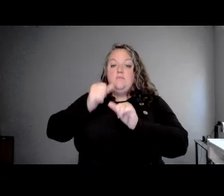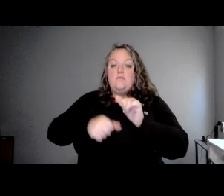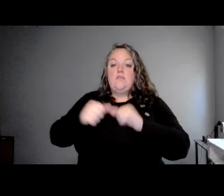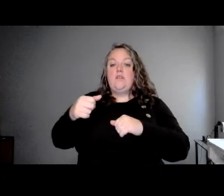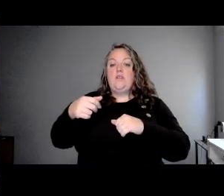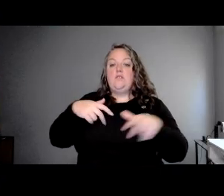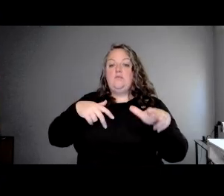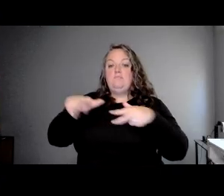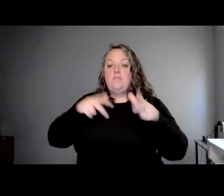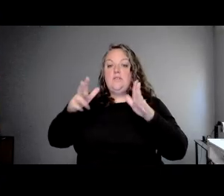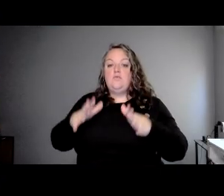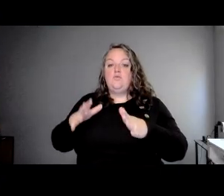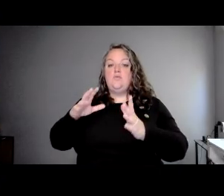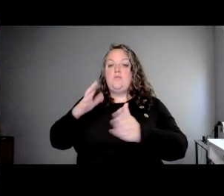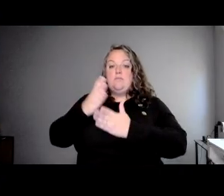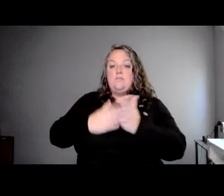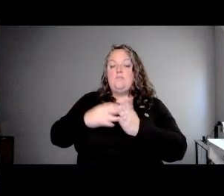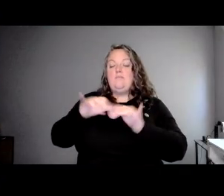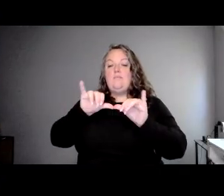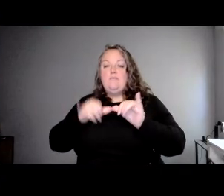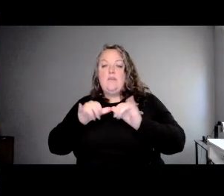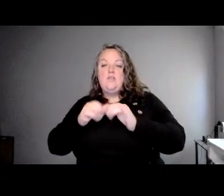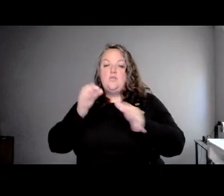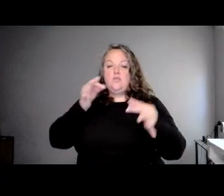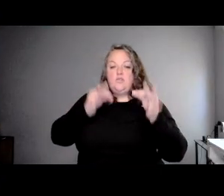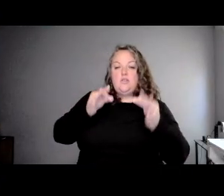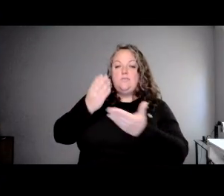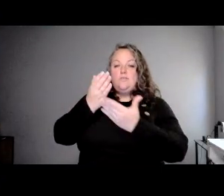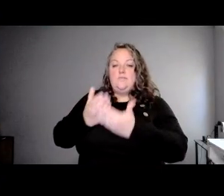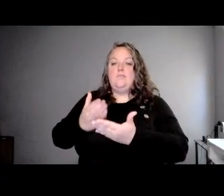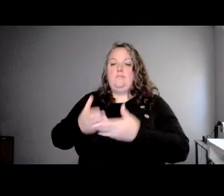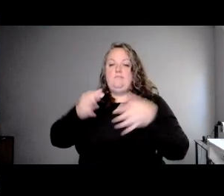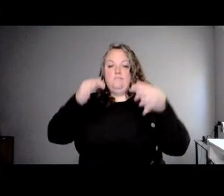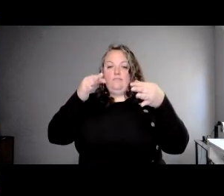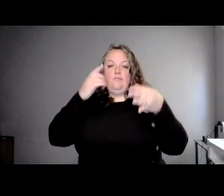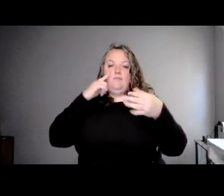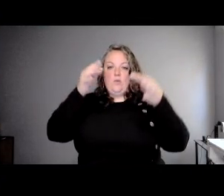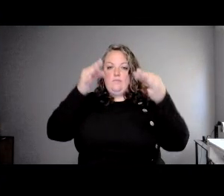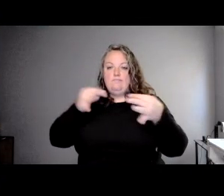and use engineering judgment and document decision decision making. Documentation is key.